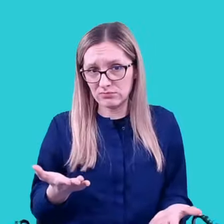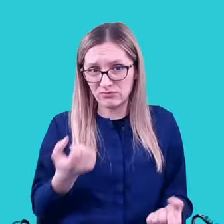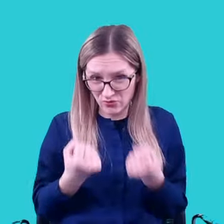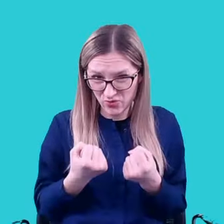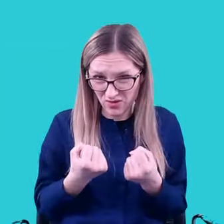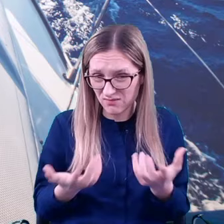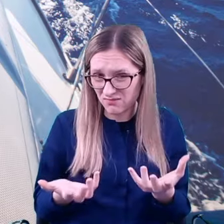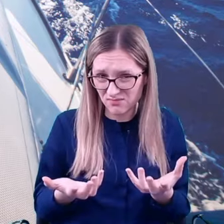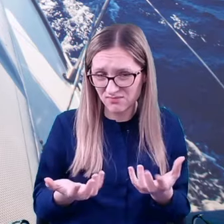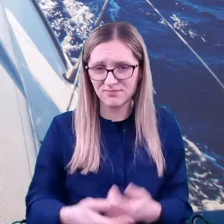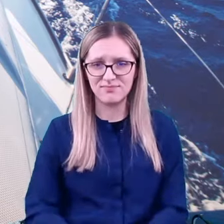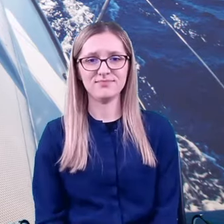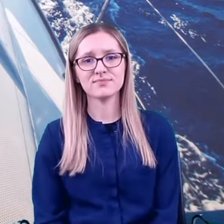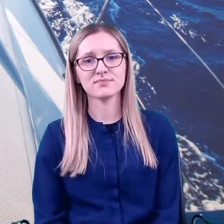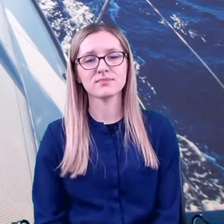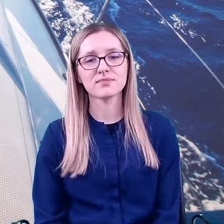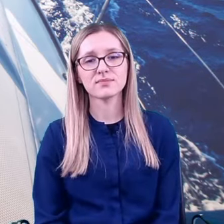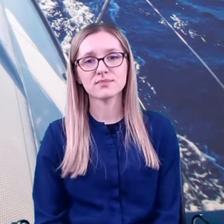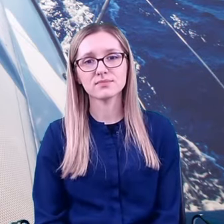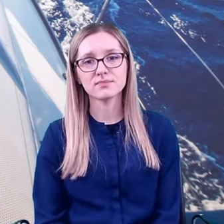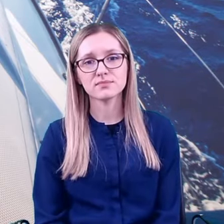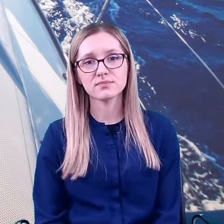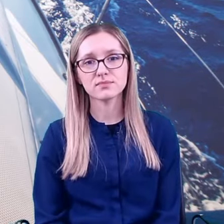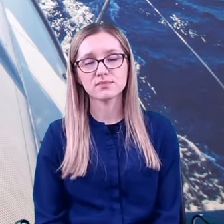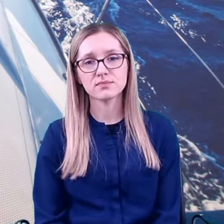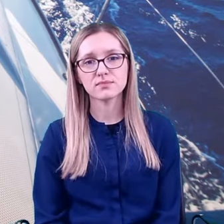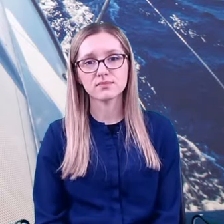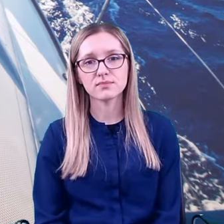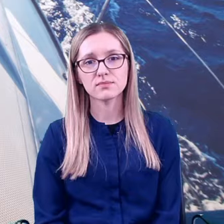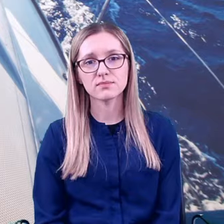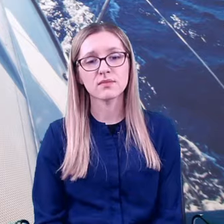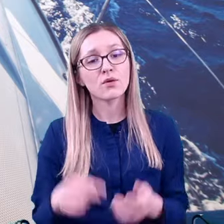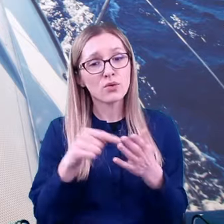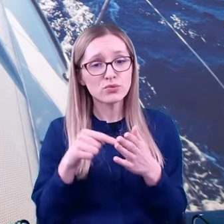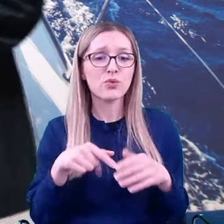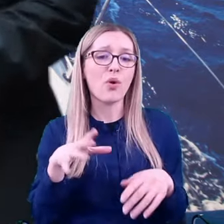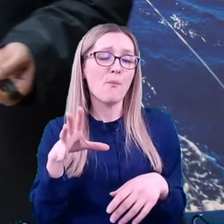From here, we can take a few important elements.